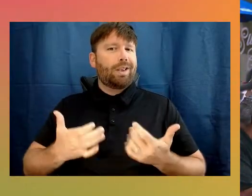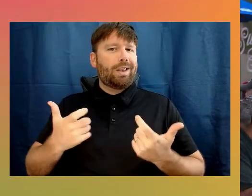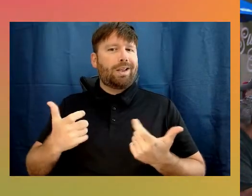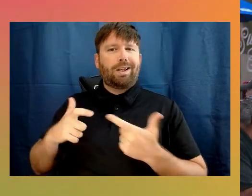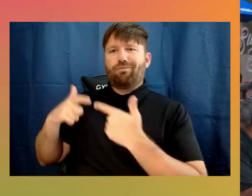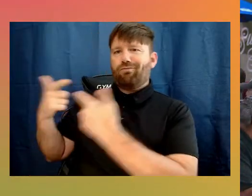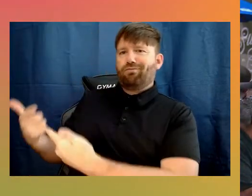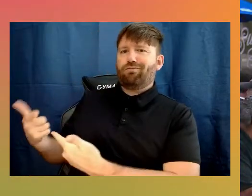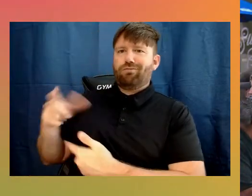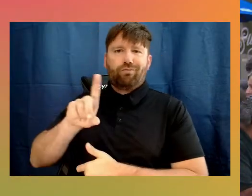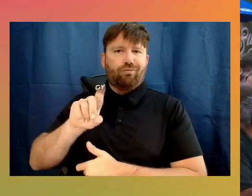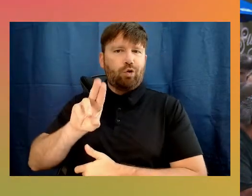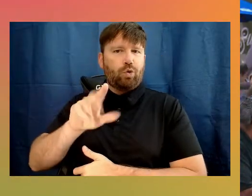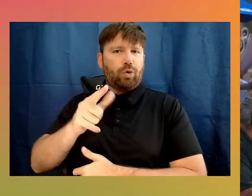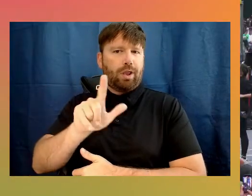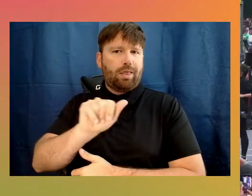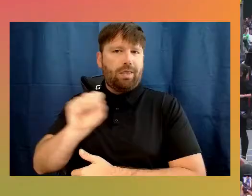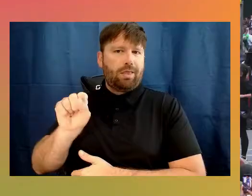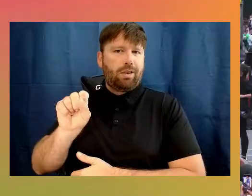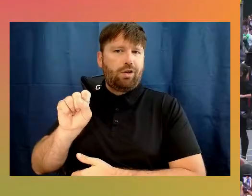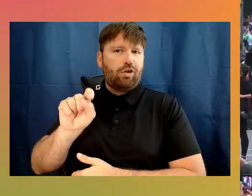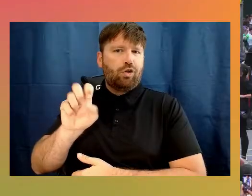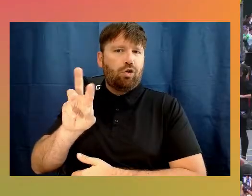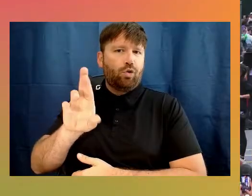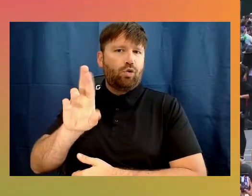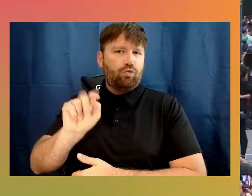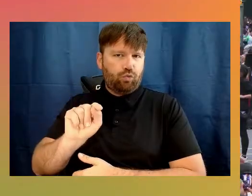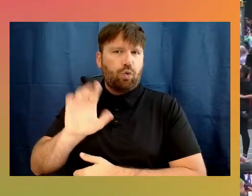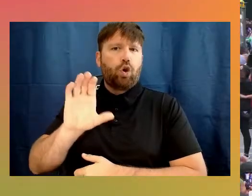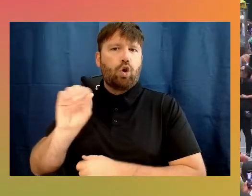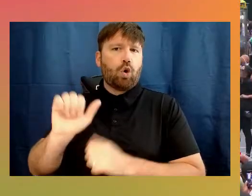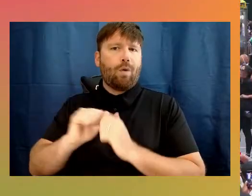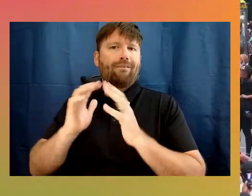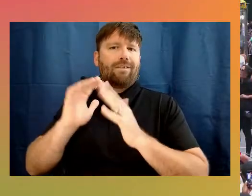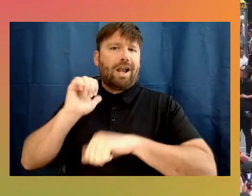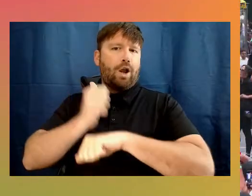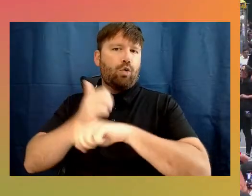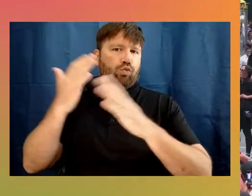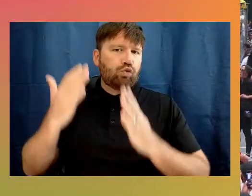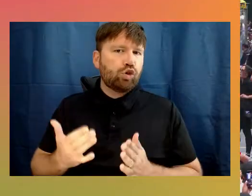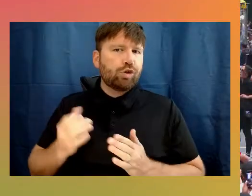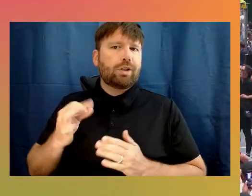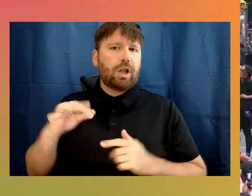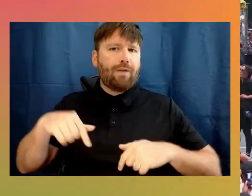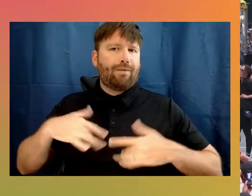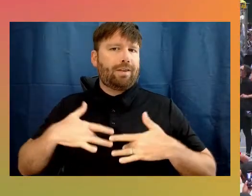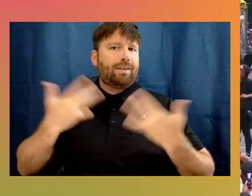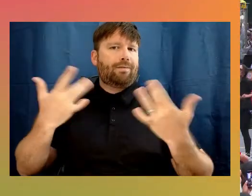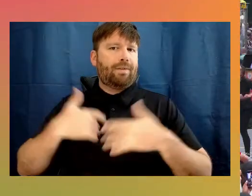OR VISITED THE STORES. ENJOY THE CLASS.